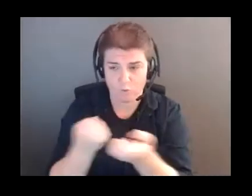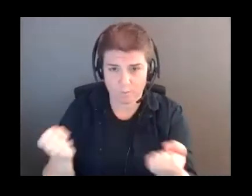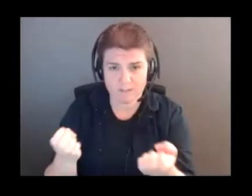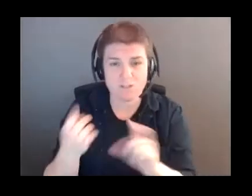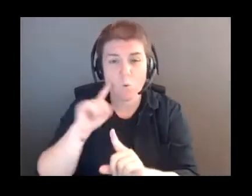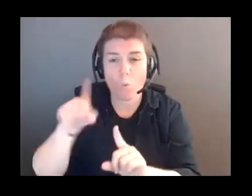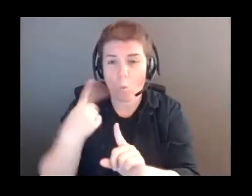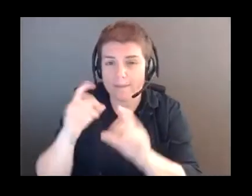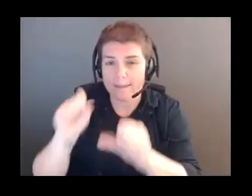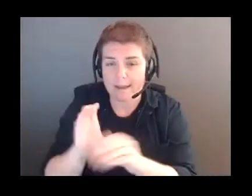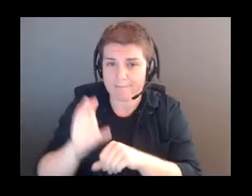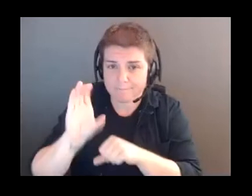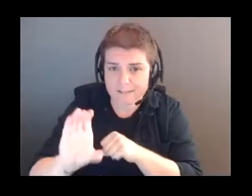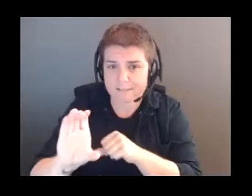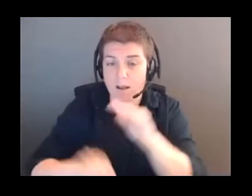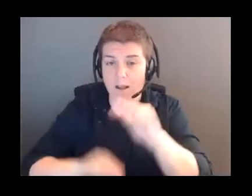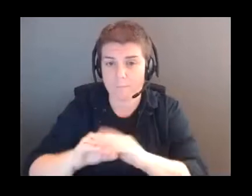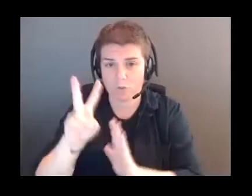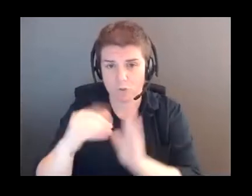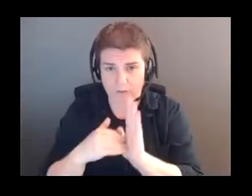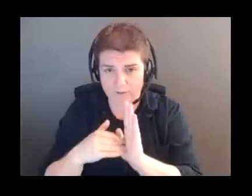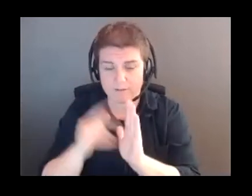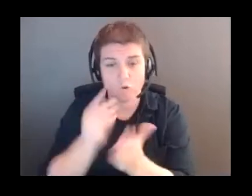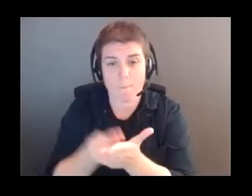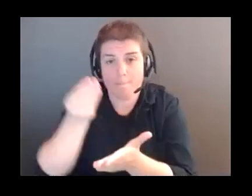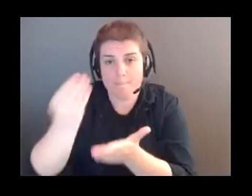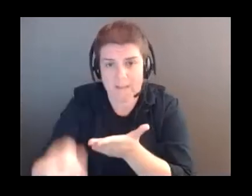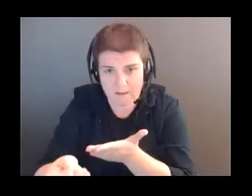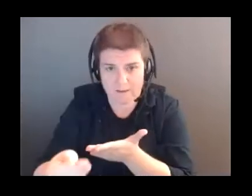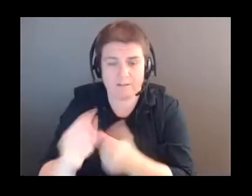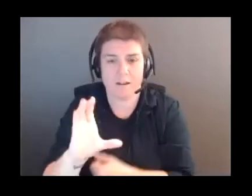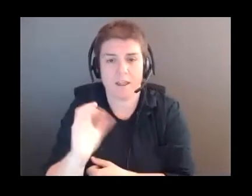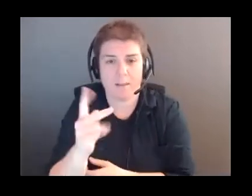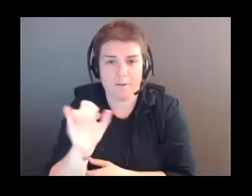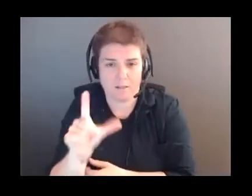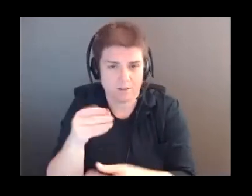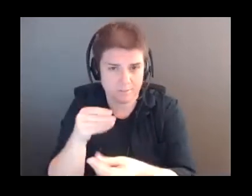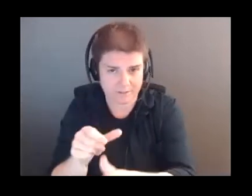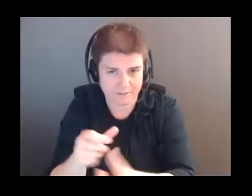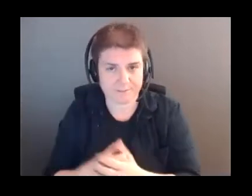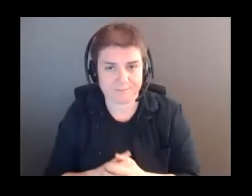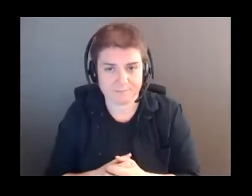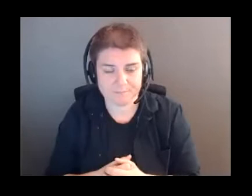to $2,000 of this grant towards the purchase of capital expenses. If you exceed this amount